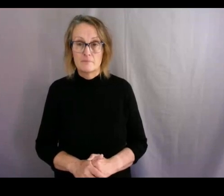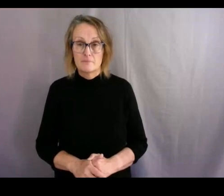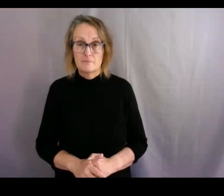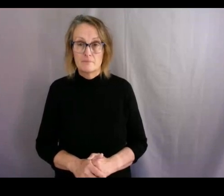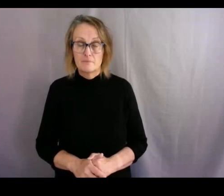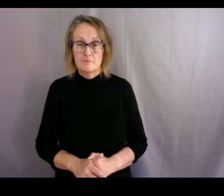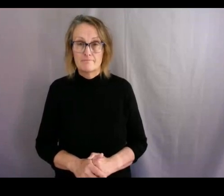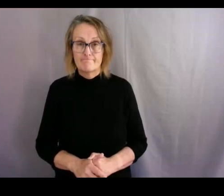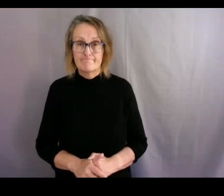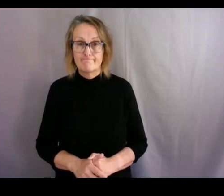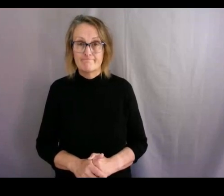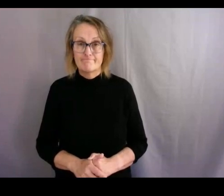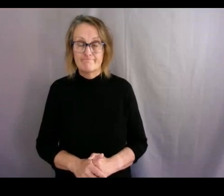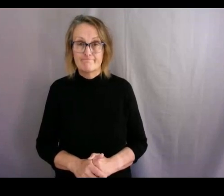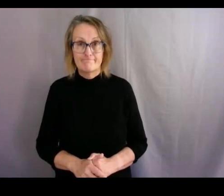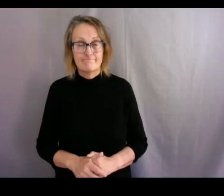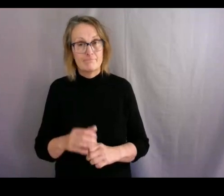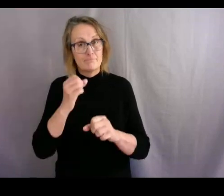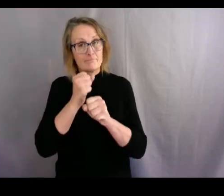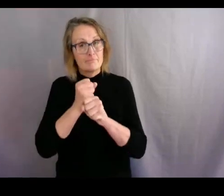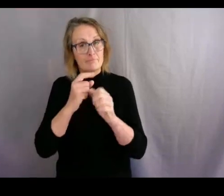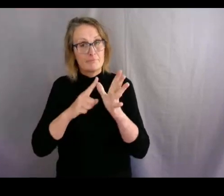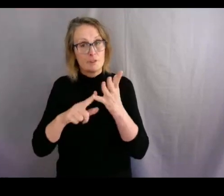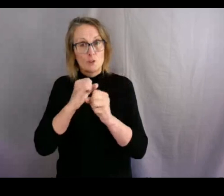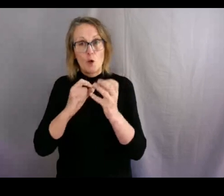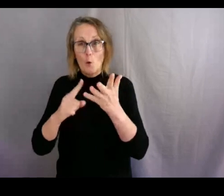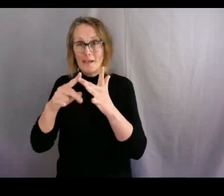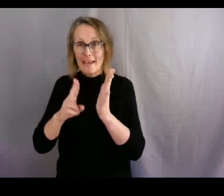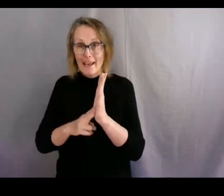to the way Gauguin is a resource for artists